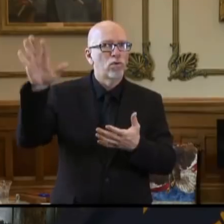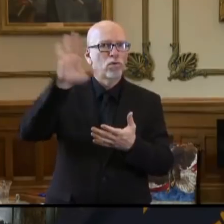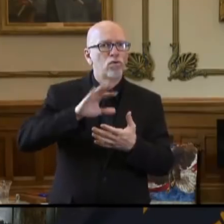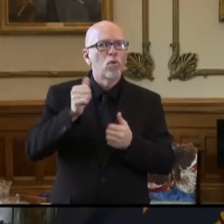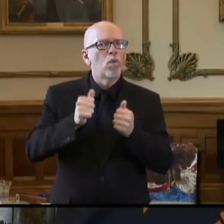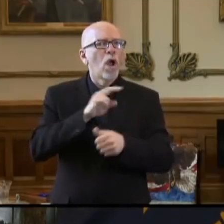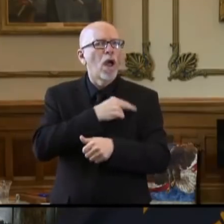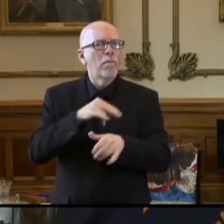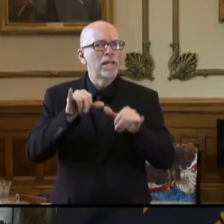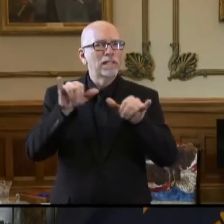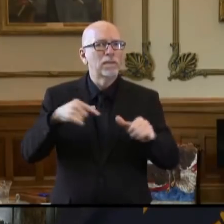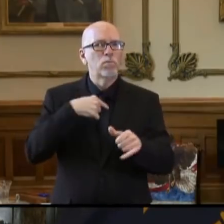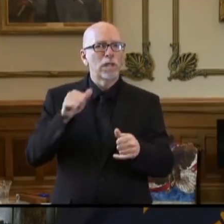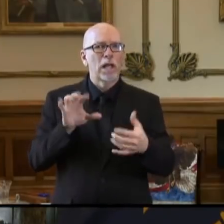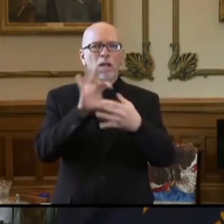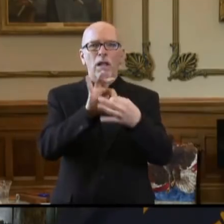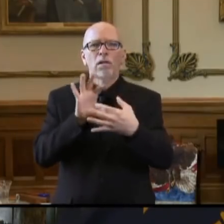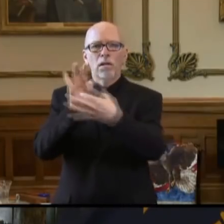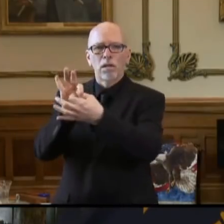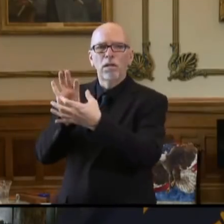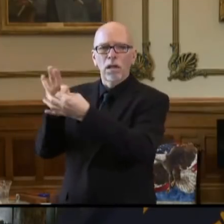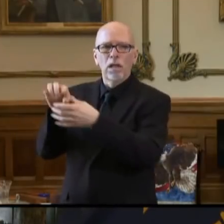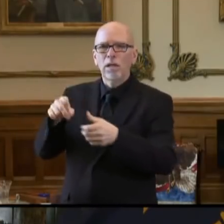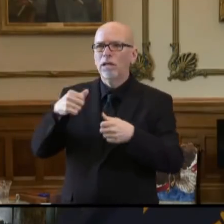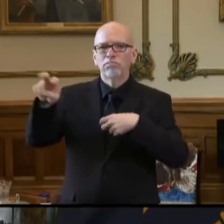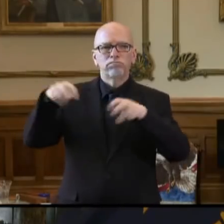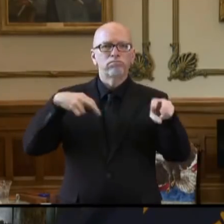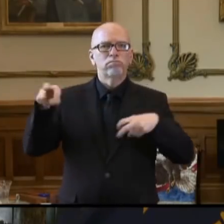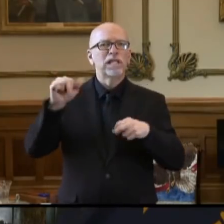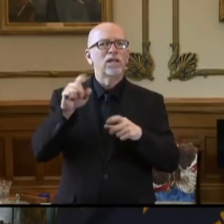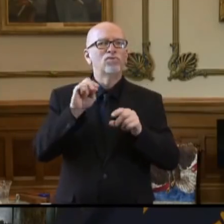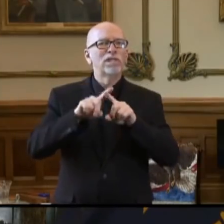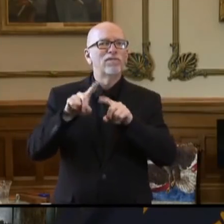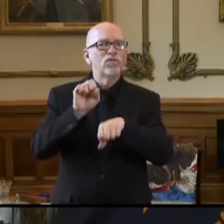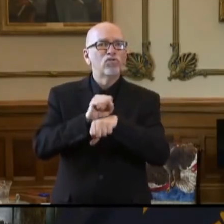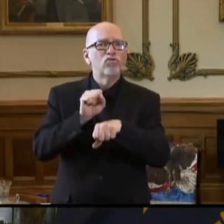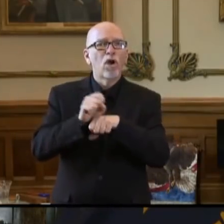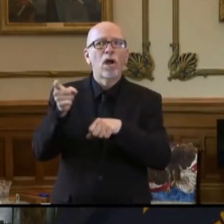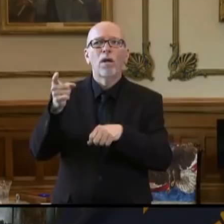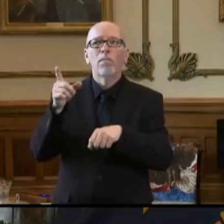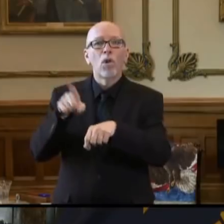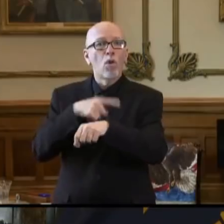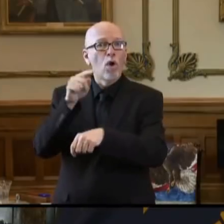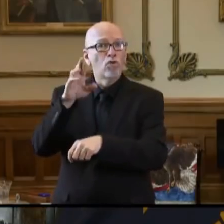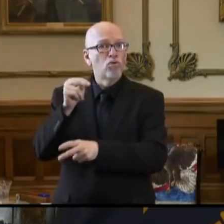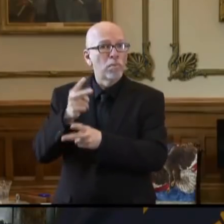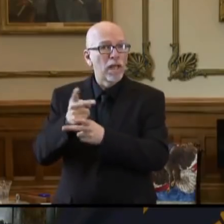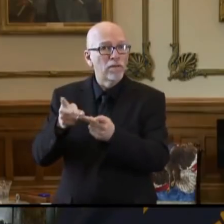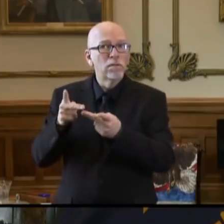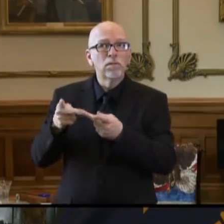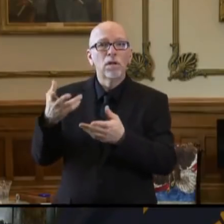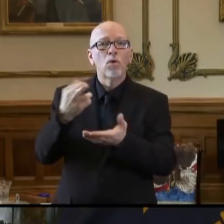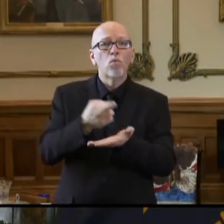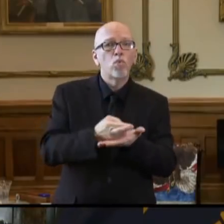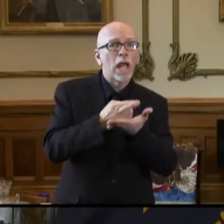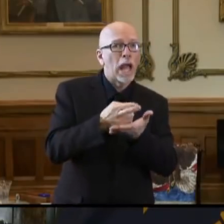THAT ARE INTERESTED IN VOLUNTEERING AND WE'RE WORKING TO FIND OUT WHAT PARTS OF THE STATE THEY'RE INTERESTED IN VOLUNTEERING IN AND WHAT HOSPITAL SYSTEMS WE CAN CONNECT